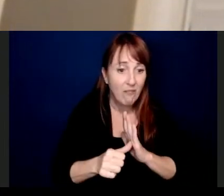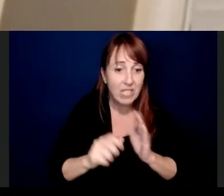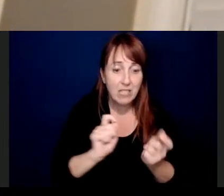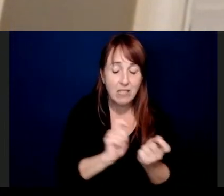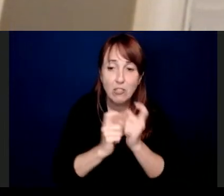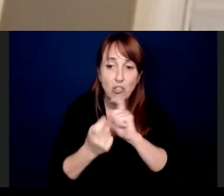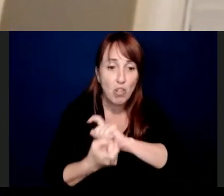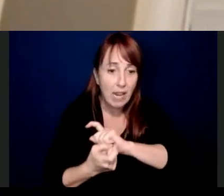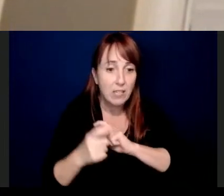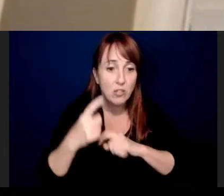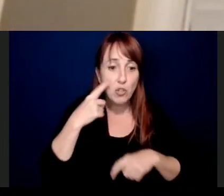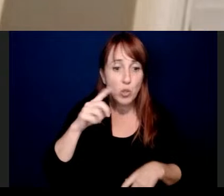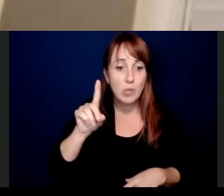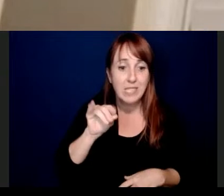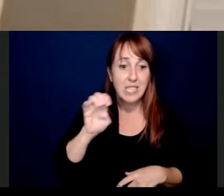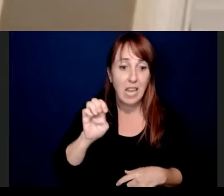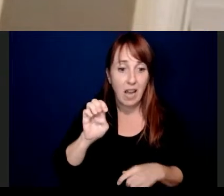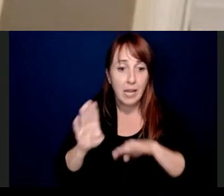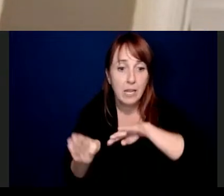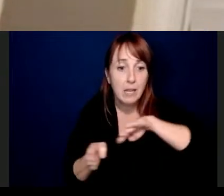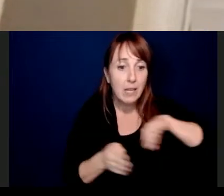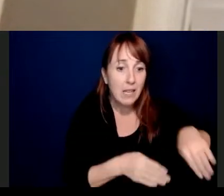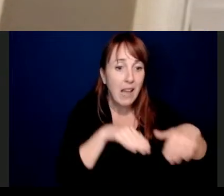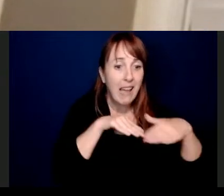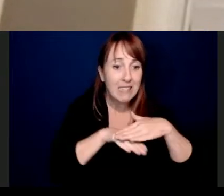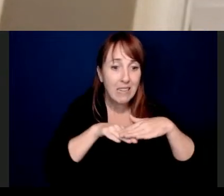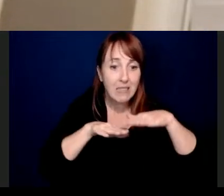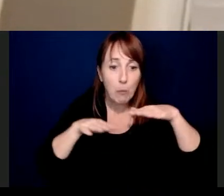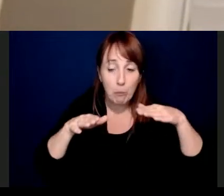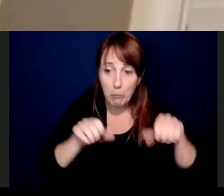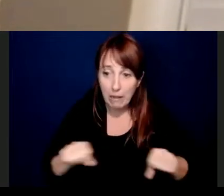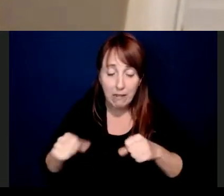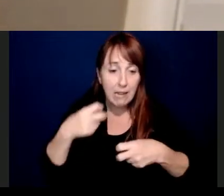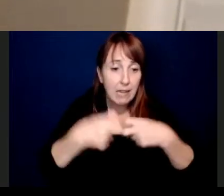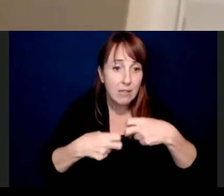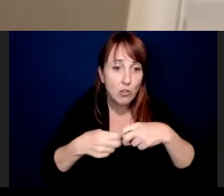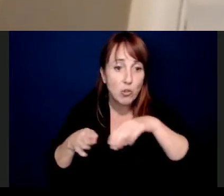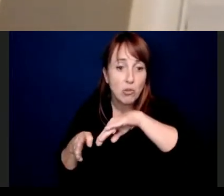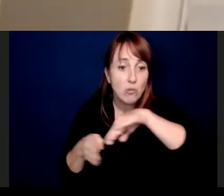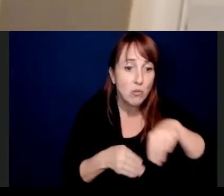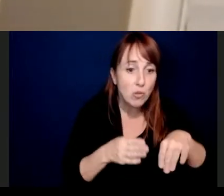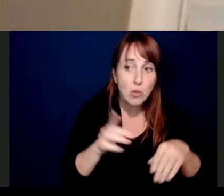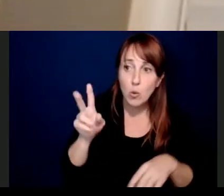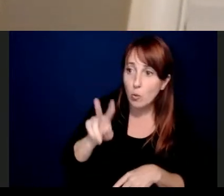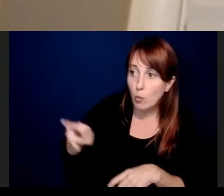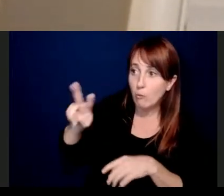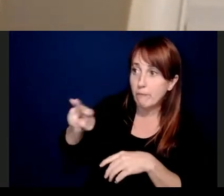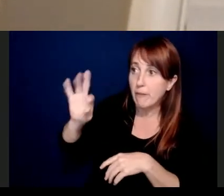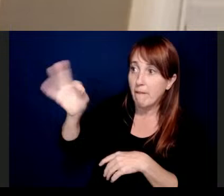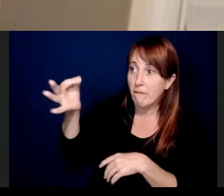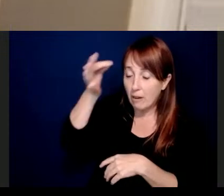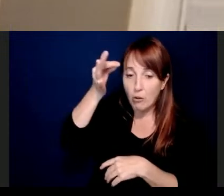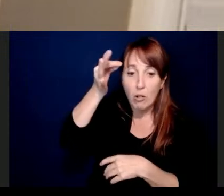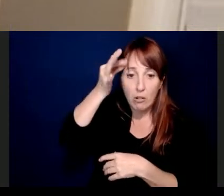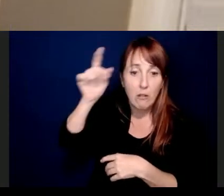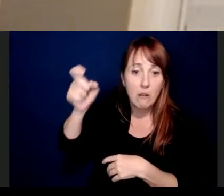DEI and accessibility issues in the federal government and we've definitely been advised